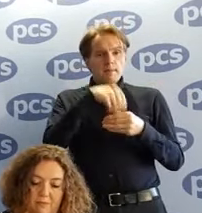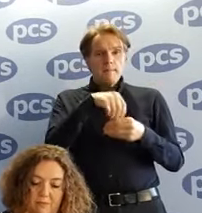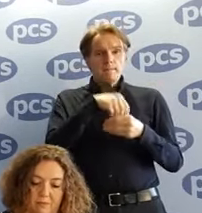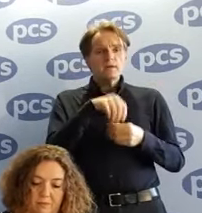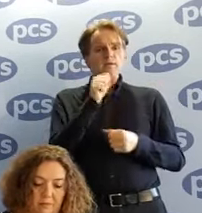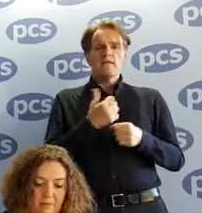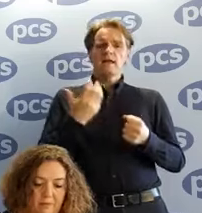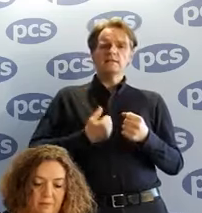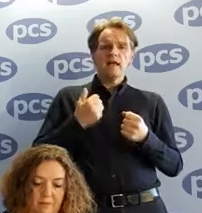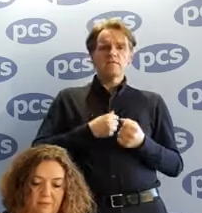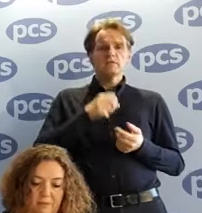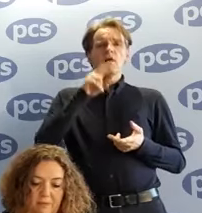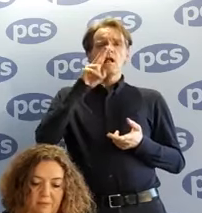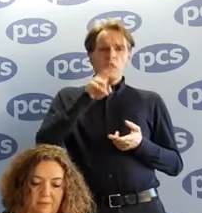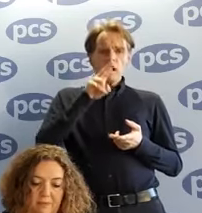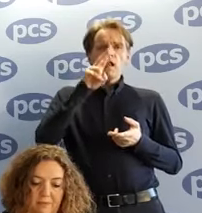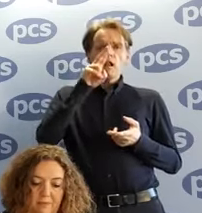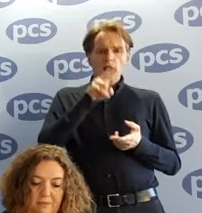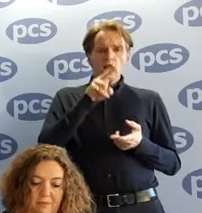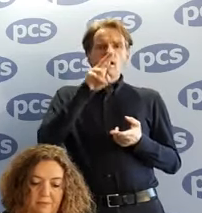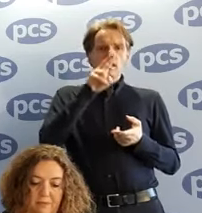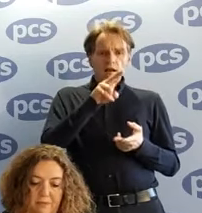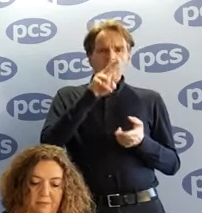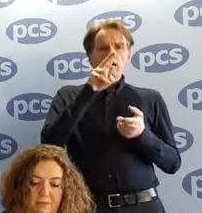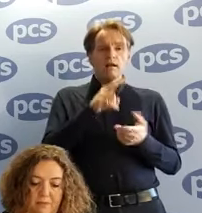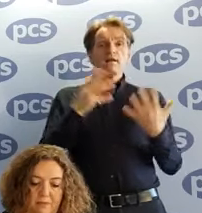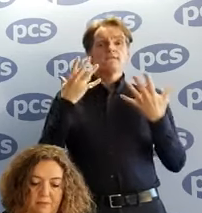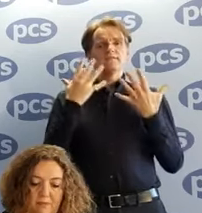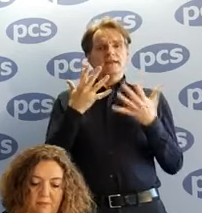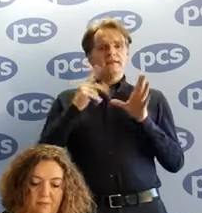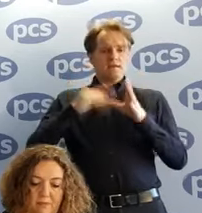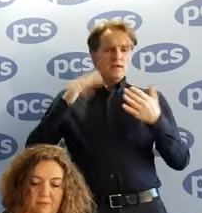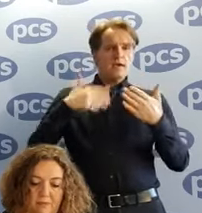now for over a decade, and this year on the back of members voting in huge